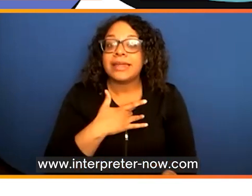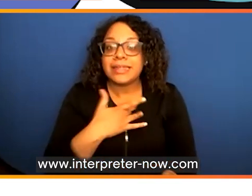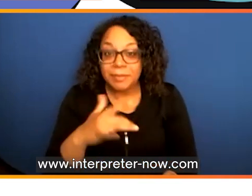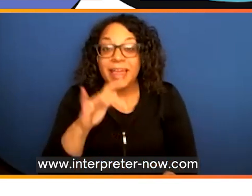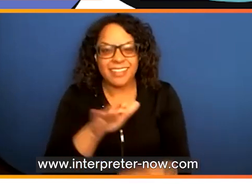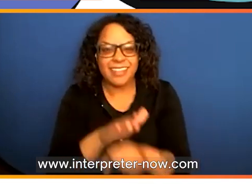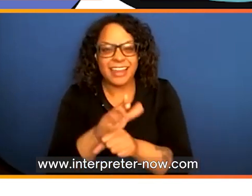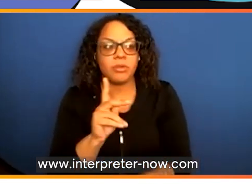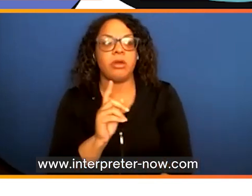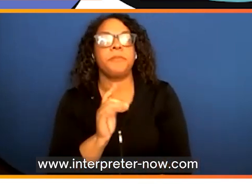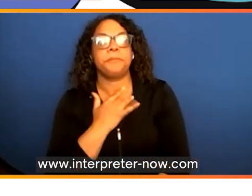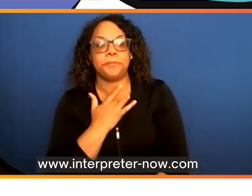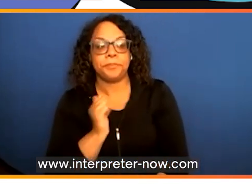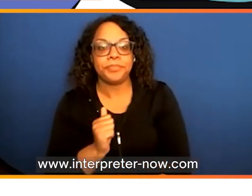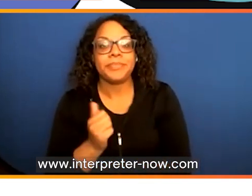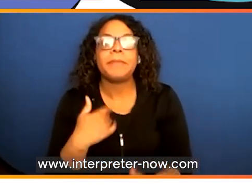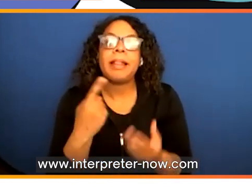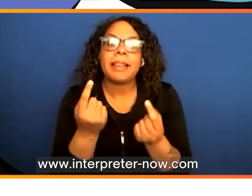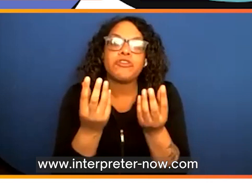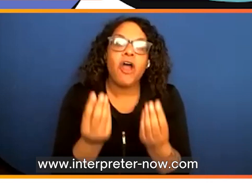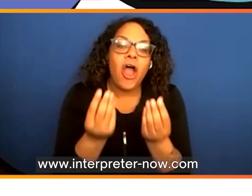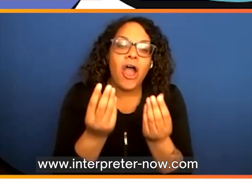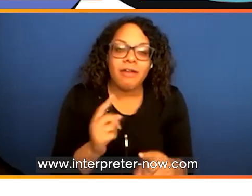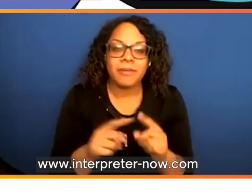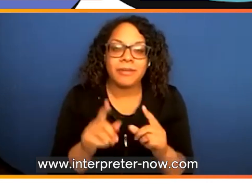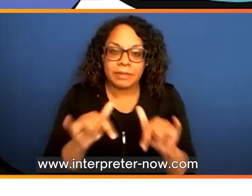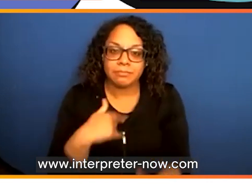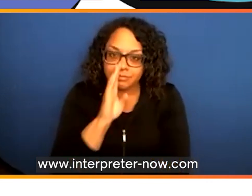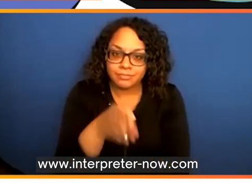soften a little bit more than that, but I want to be succinct. They're like, oh! You